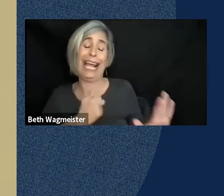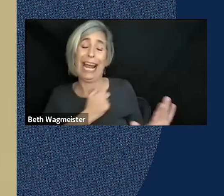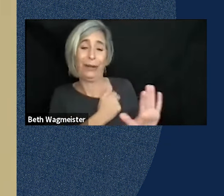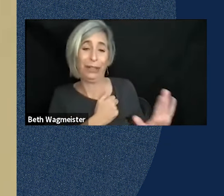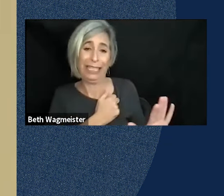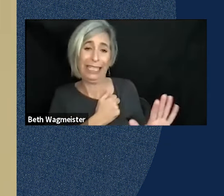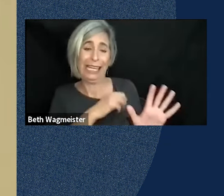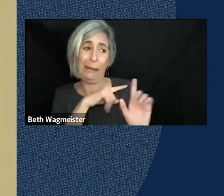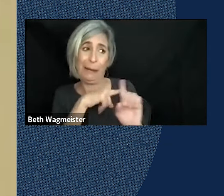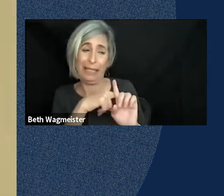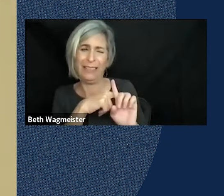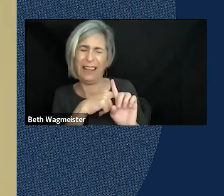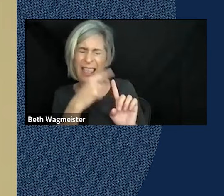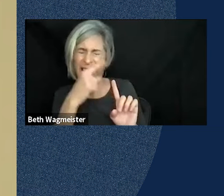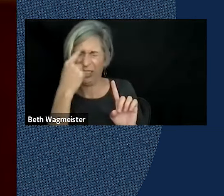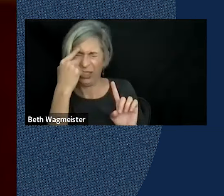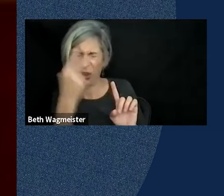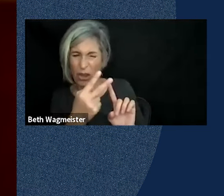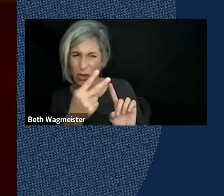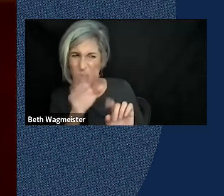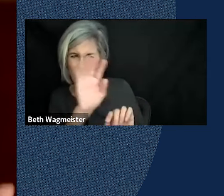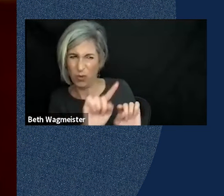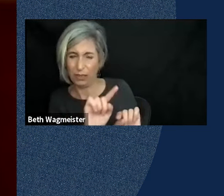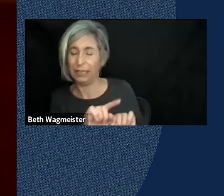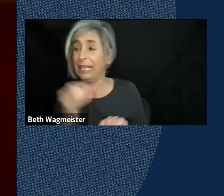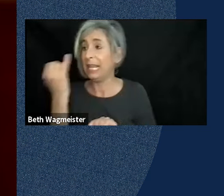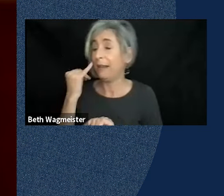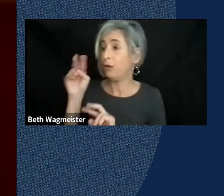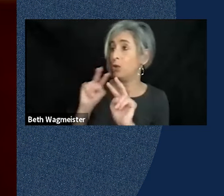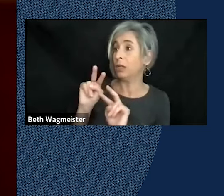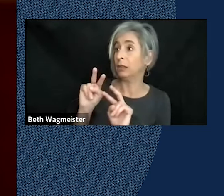I saw you at one point. So Glen, if you're lurking, speak up a little bit more.